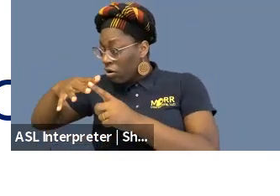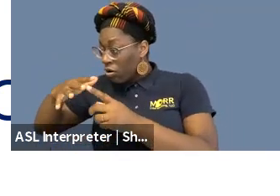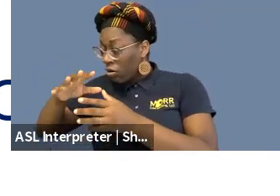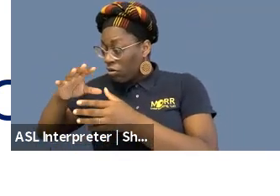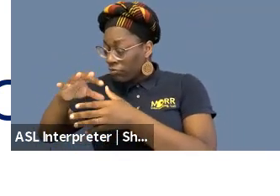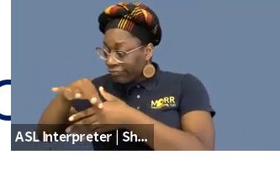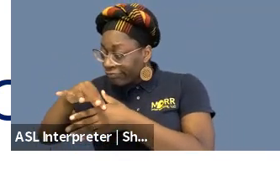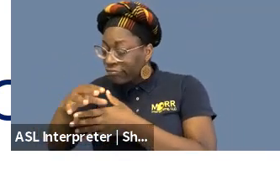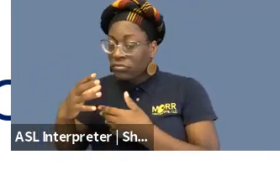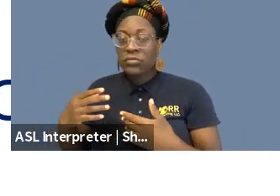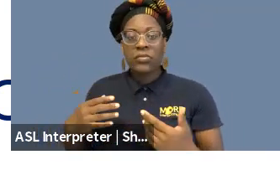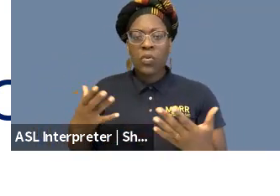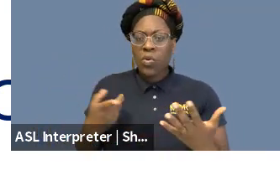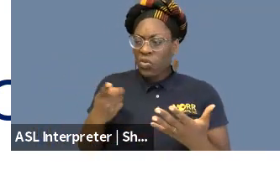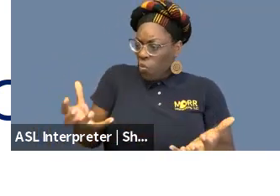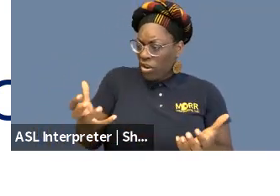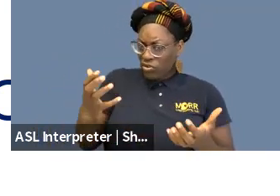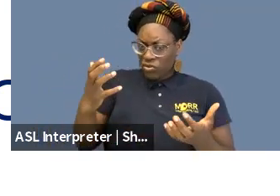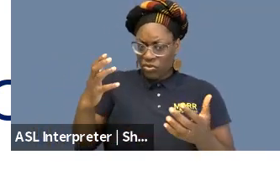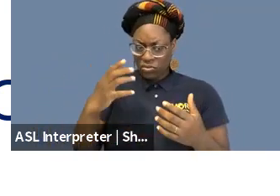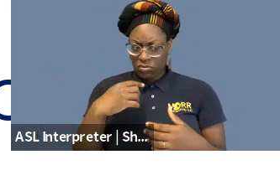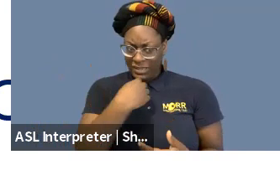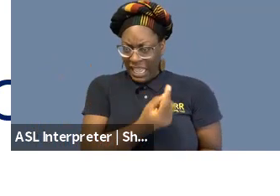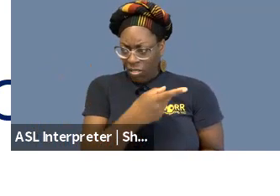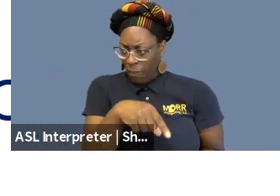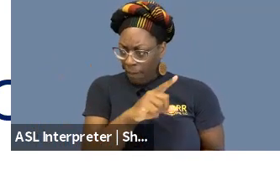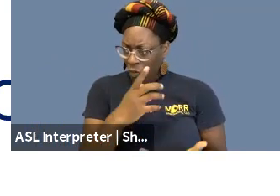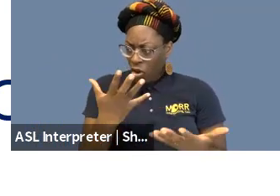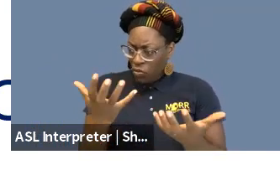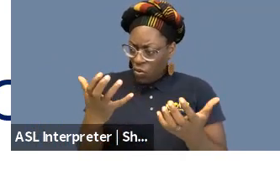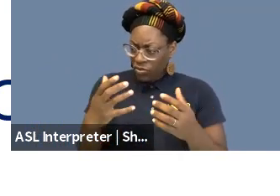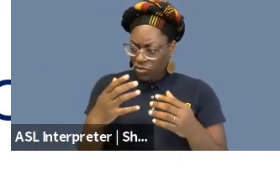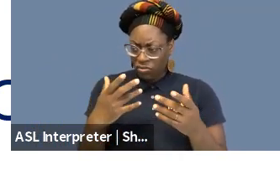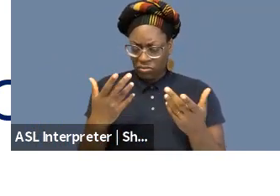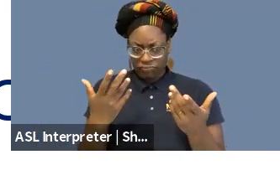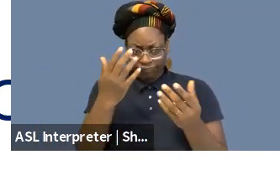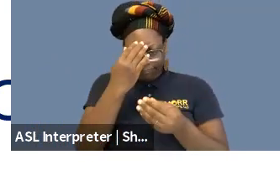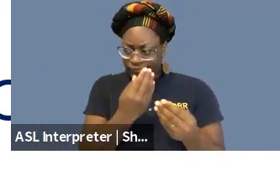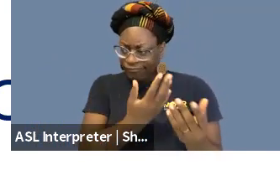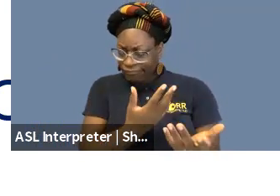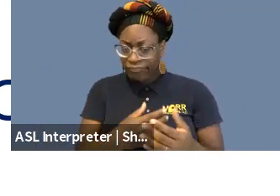? How is this piece organized? ? How do you move from subtopic x to subtopic y?